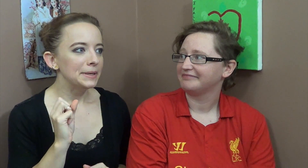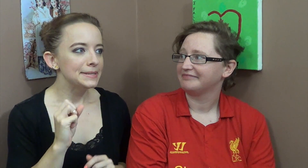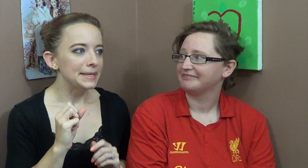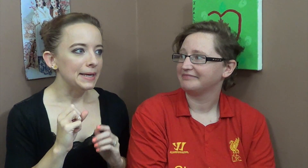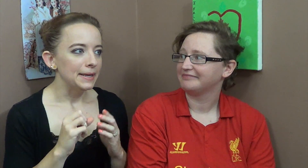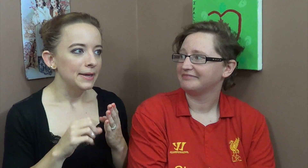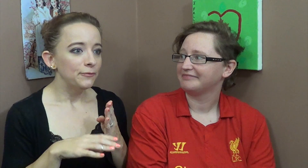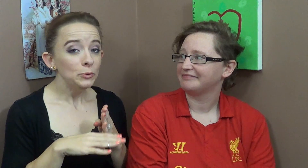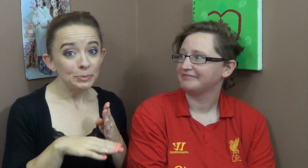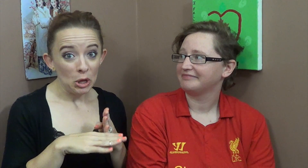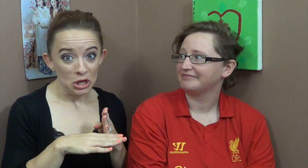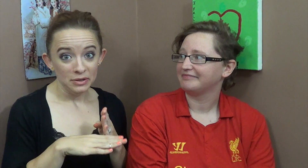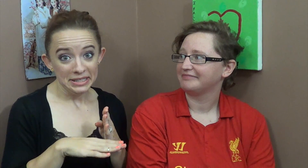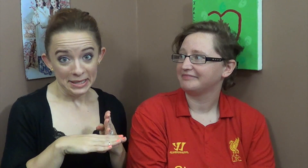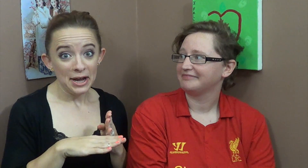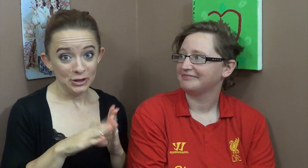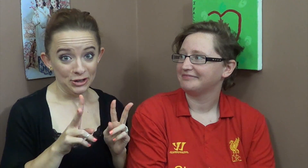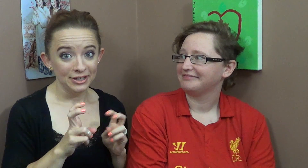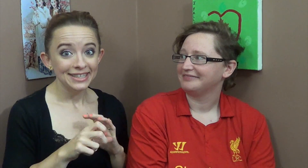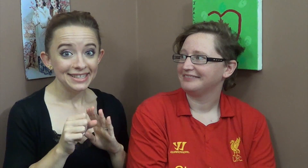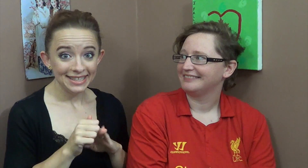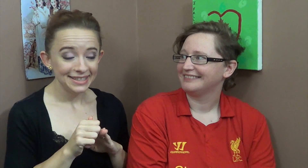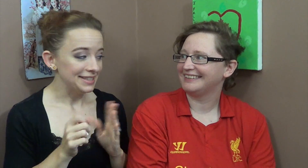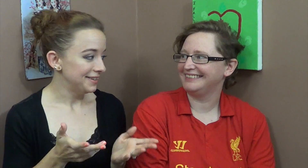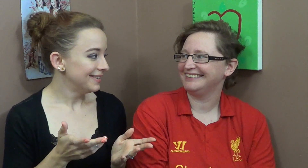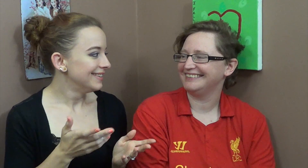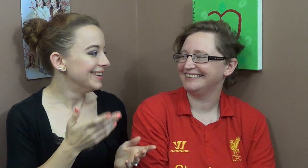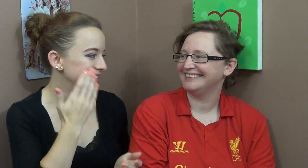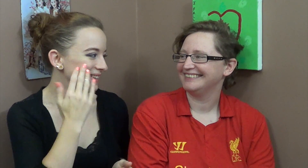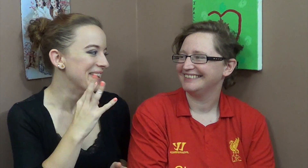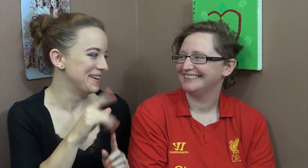was uh futbol or soccer season season (Hahaha)